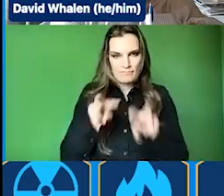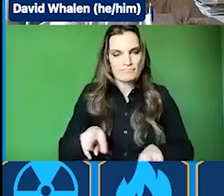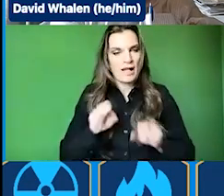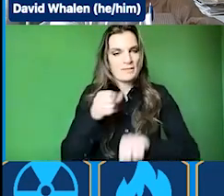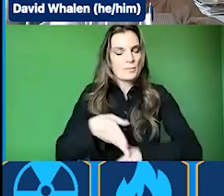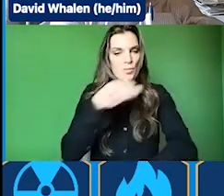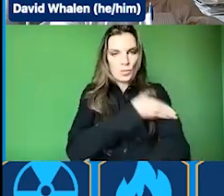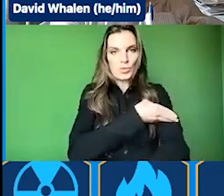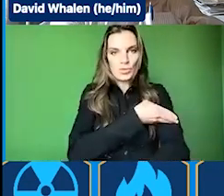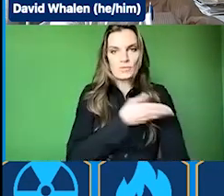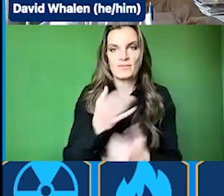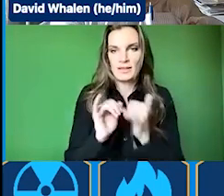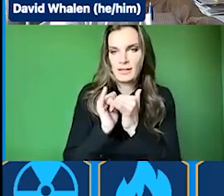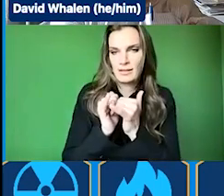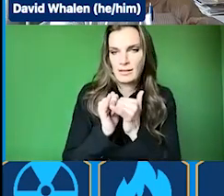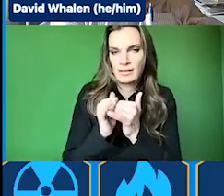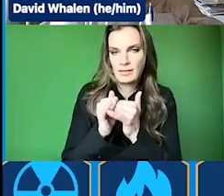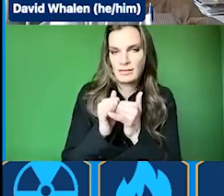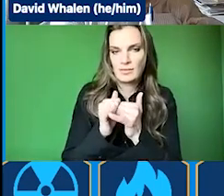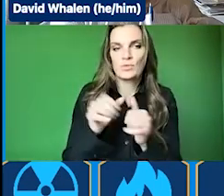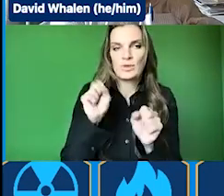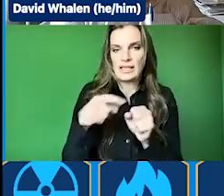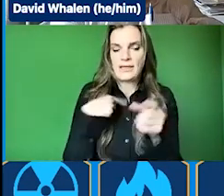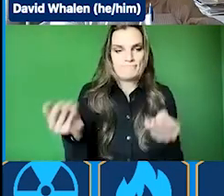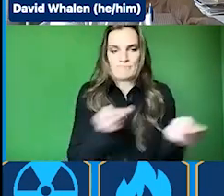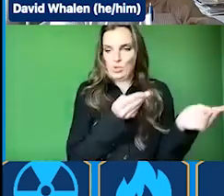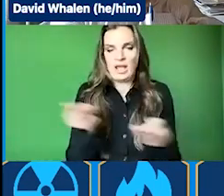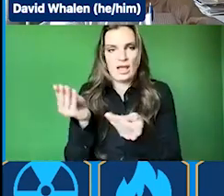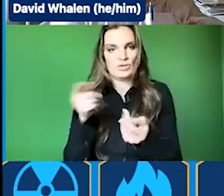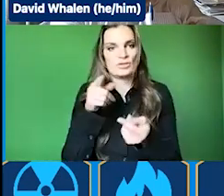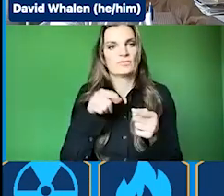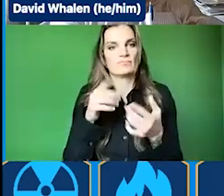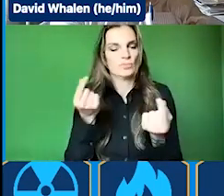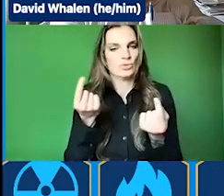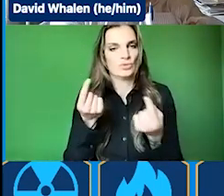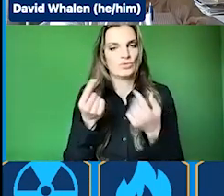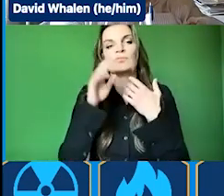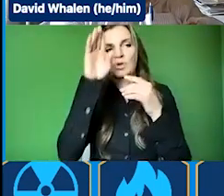might do triage as Laura had mentioned, being rushed and over